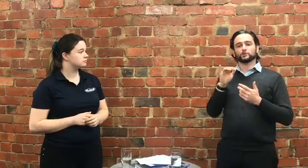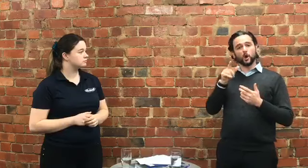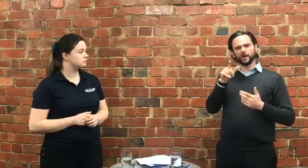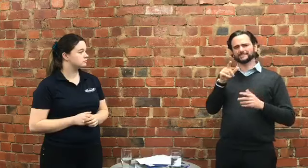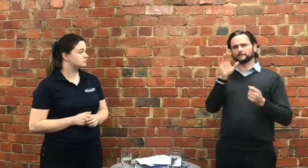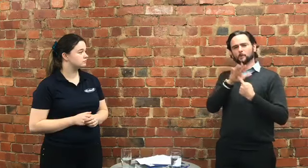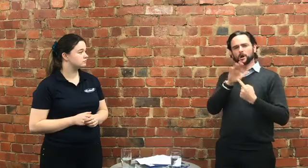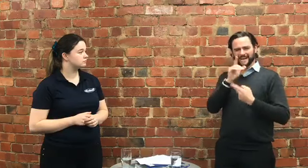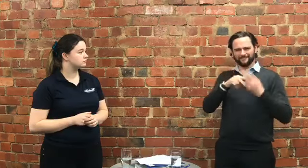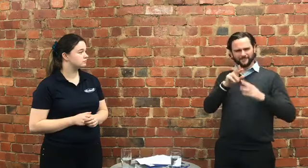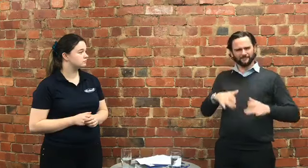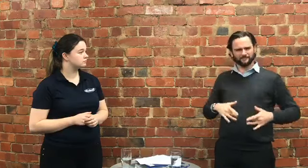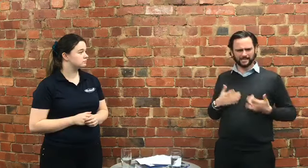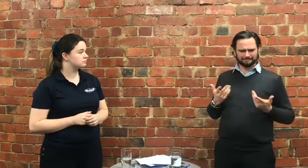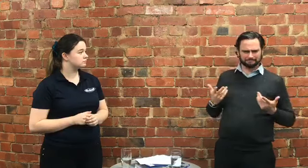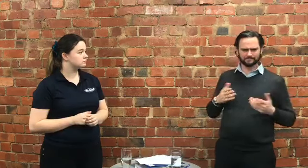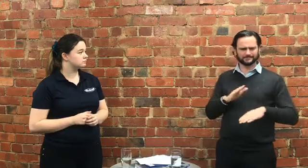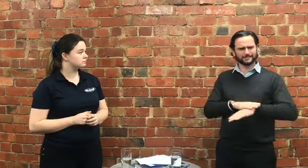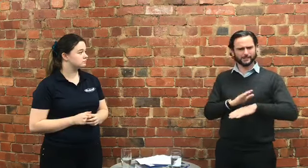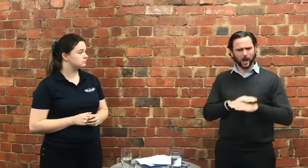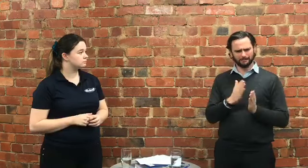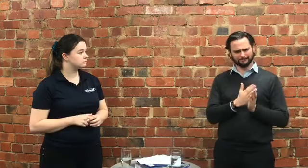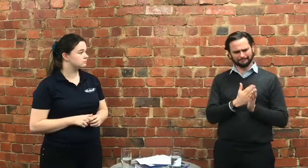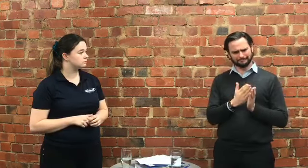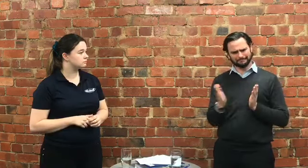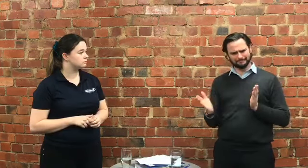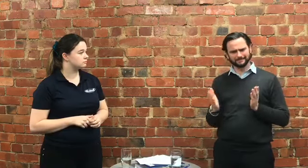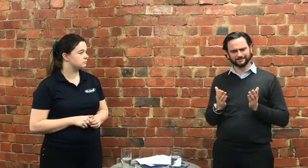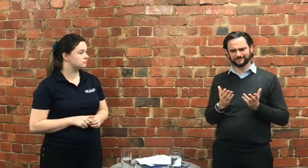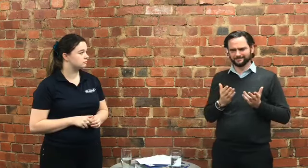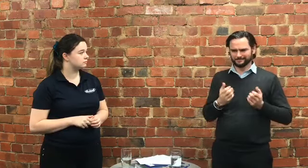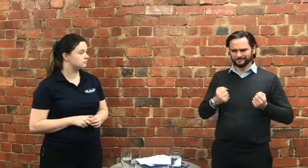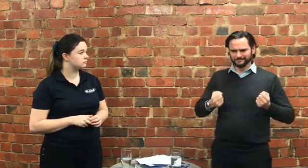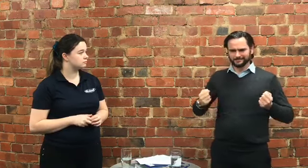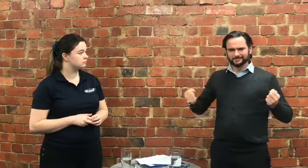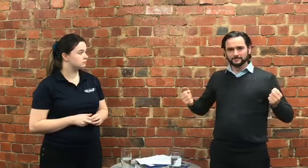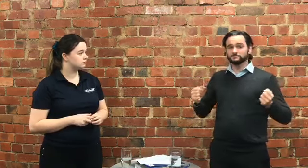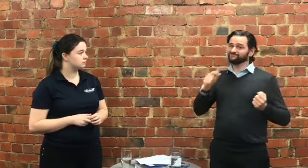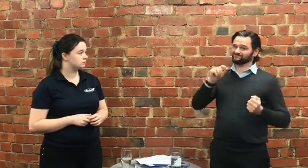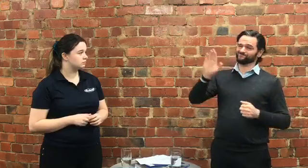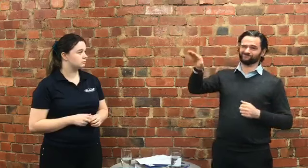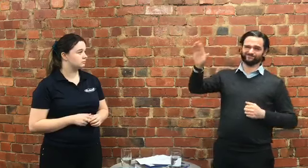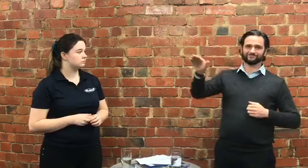but that's not appropriate. So, it's important if you feel that things are slow,